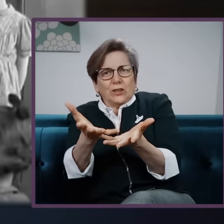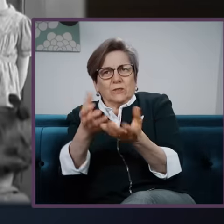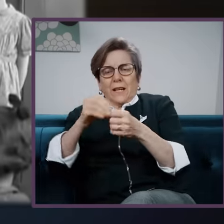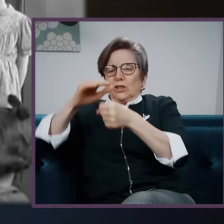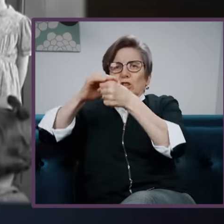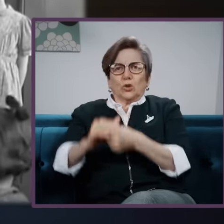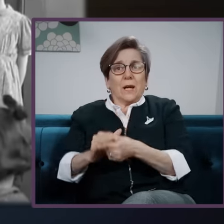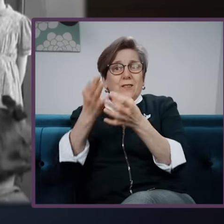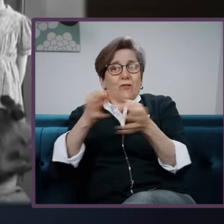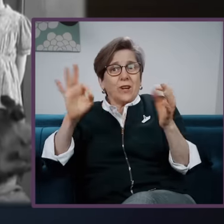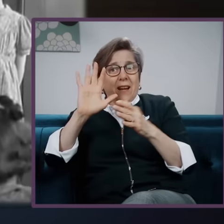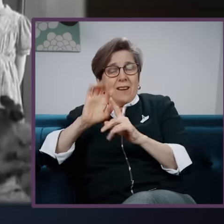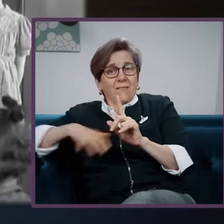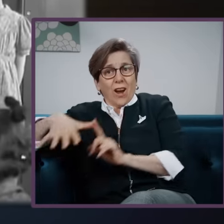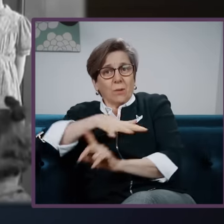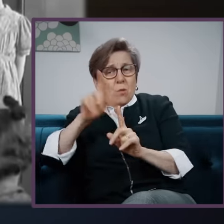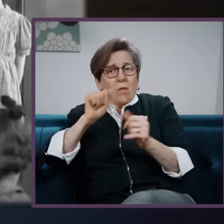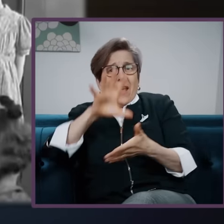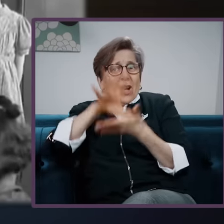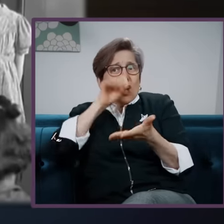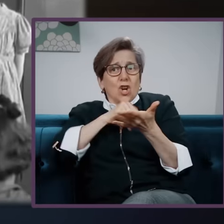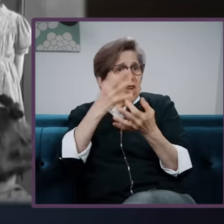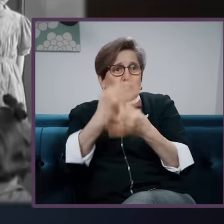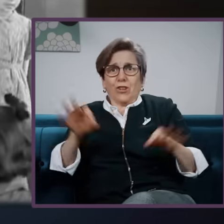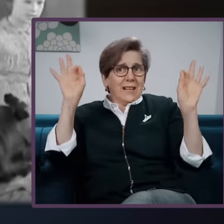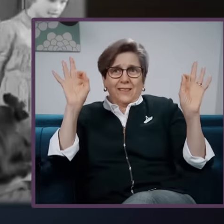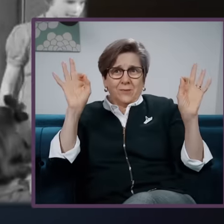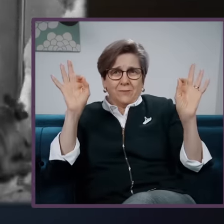to information in a stress-free environment where they can just learn freely.